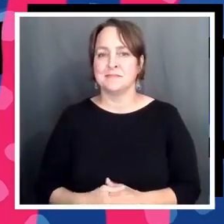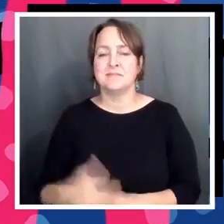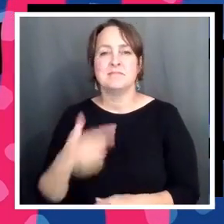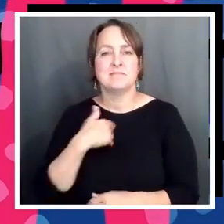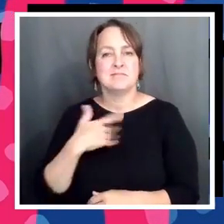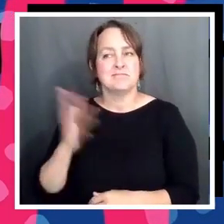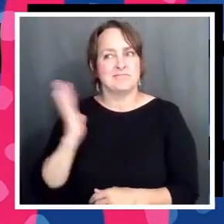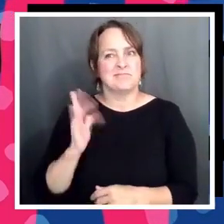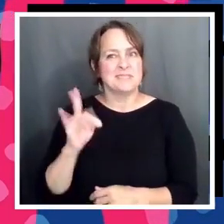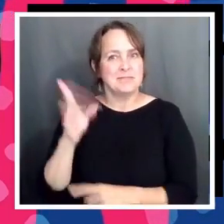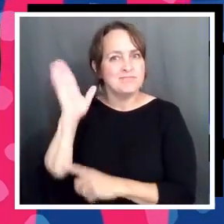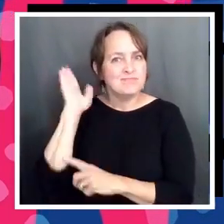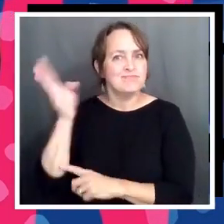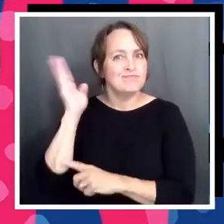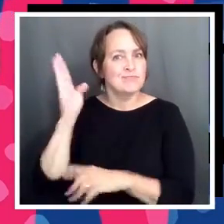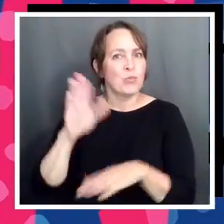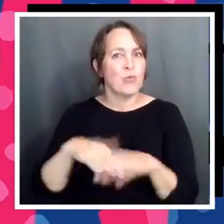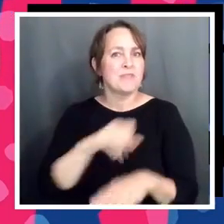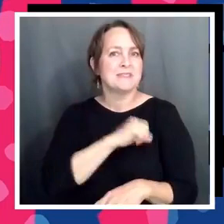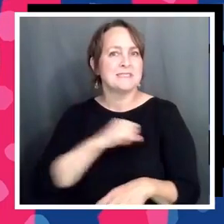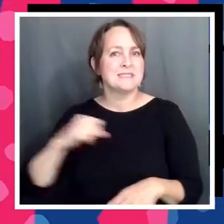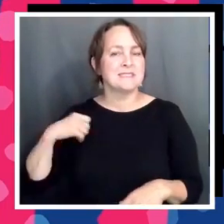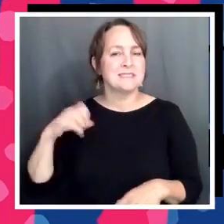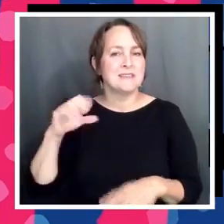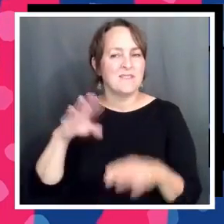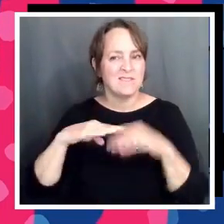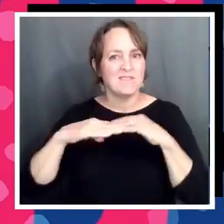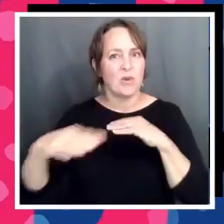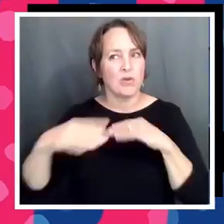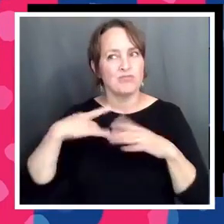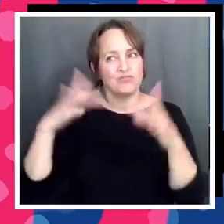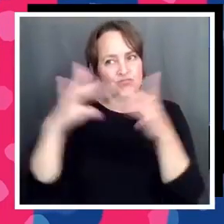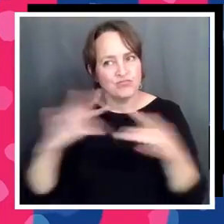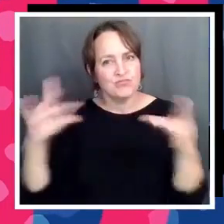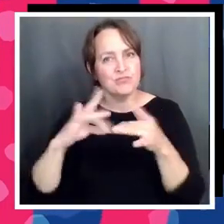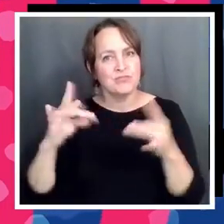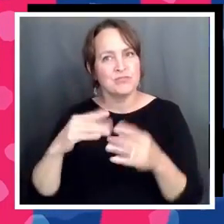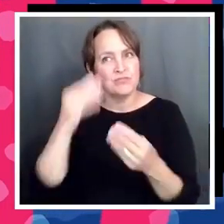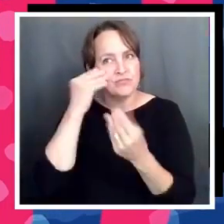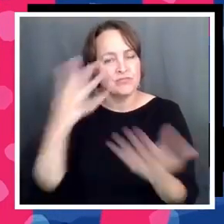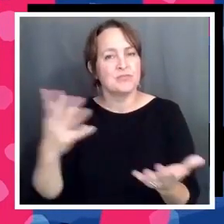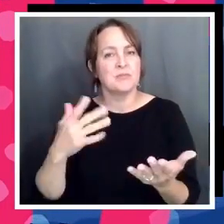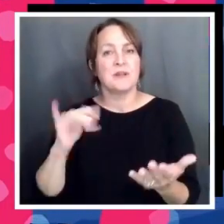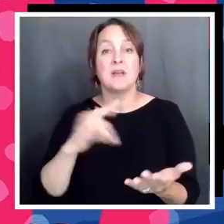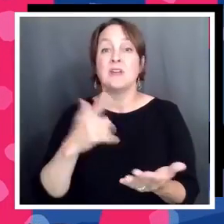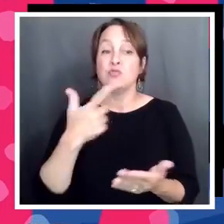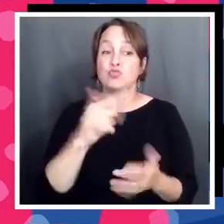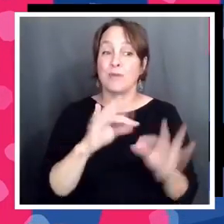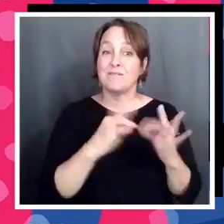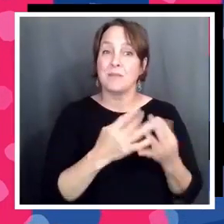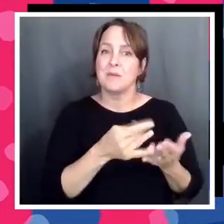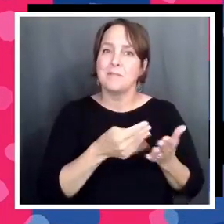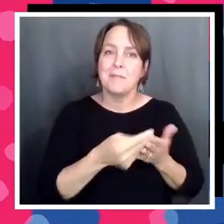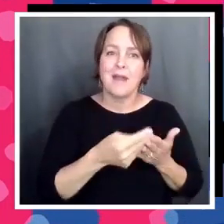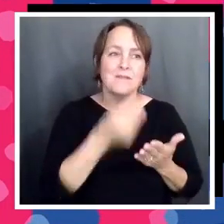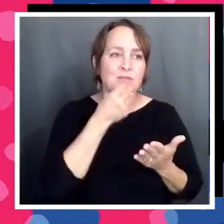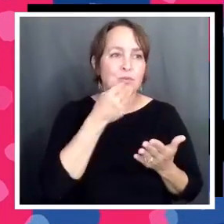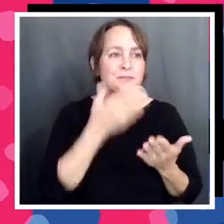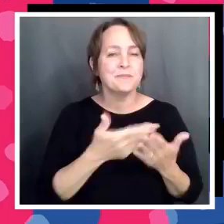CHILDREN. THAT'S WHY I WAS PROUD TO